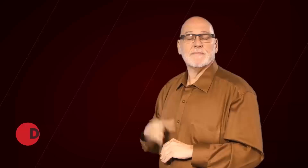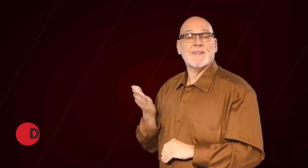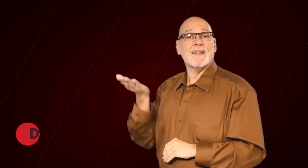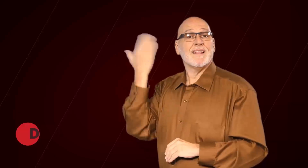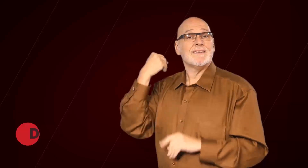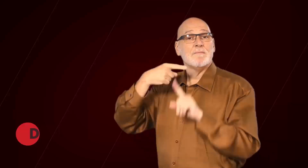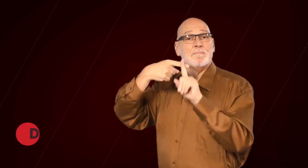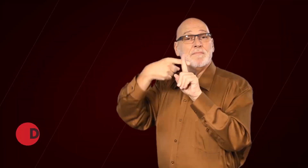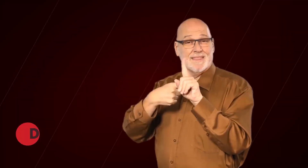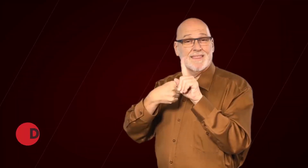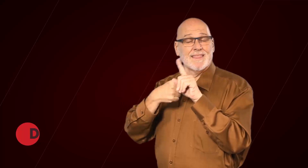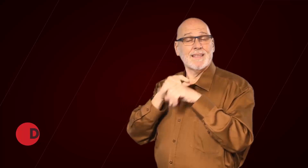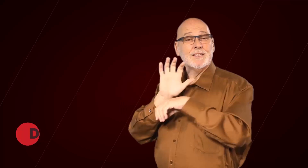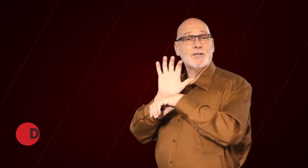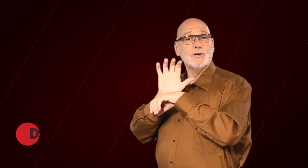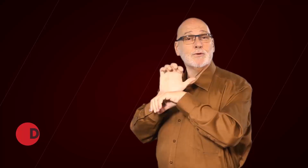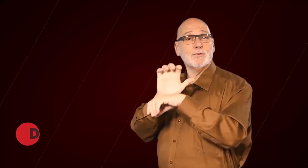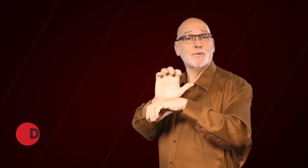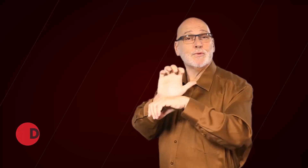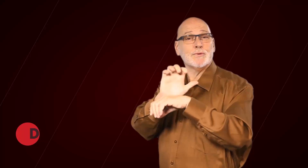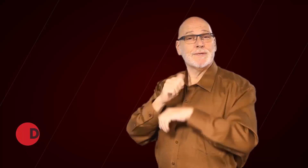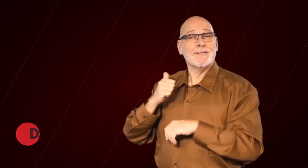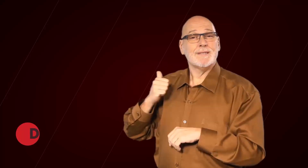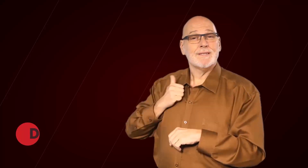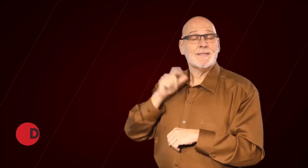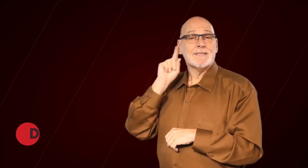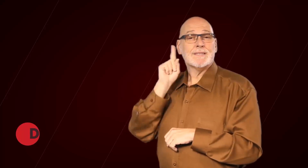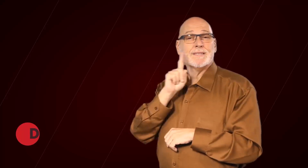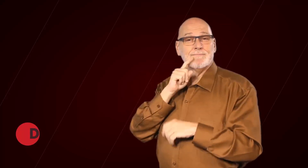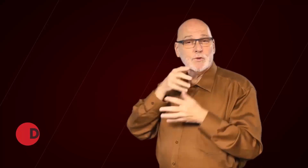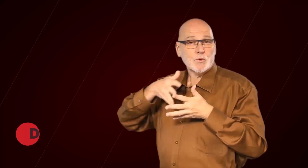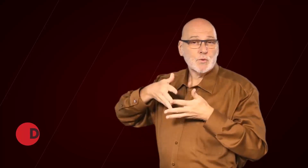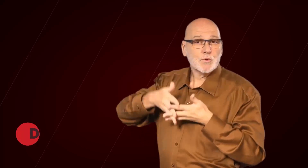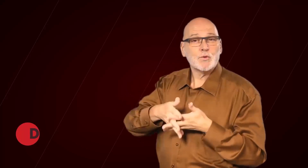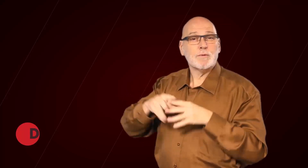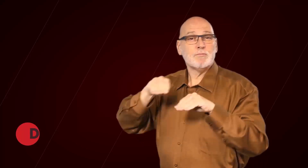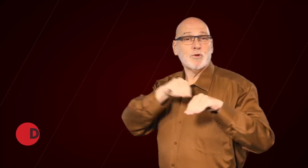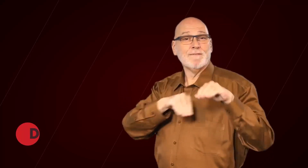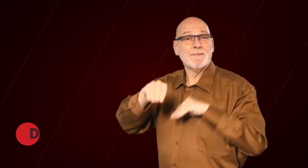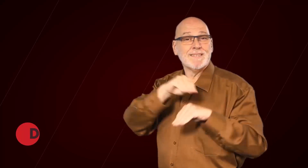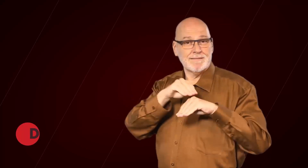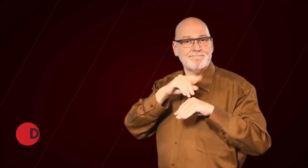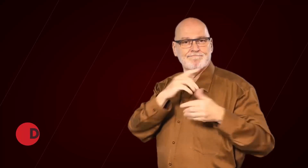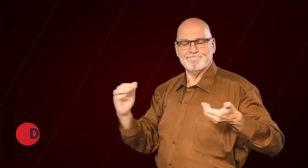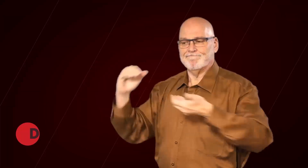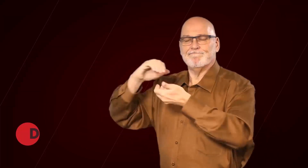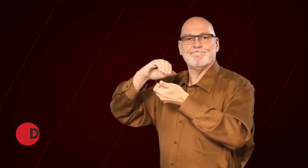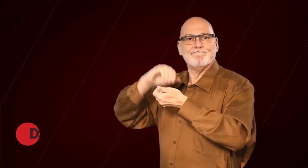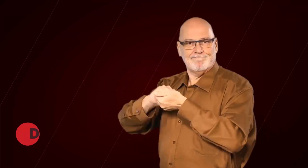[ANSELMO]: Last month, Canada Deaf Grassroots Movement (CDGM) partnered with